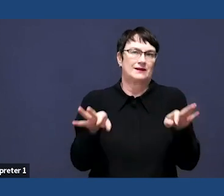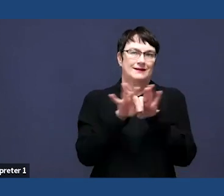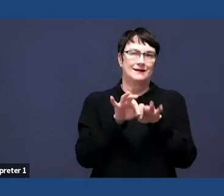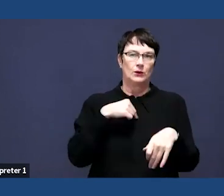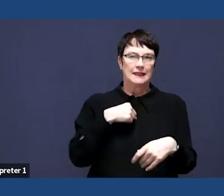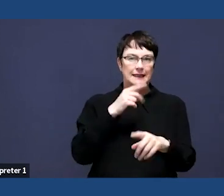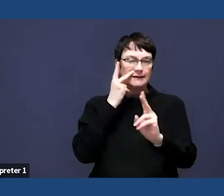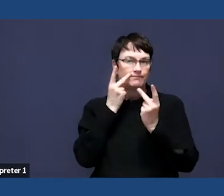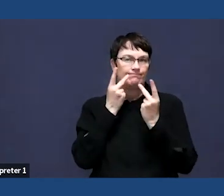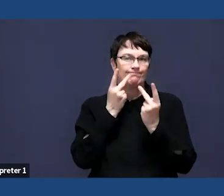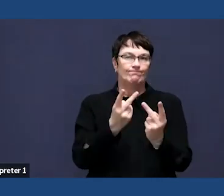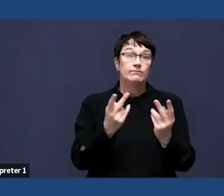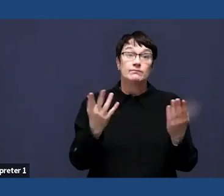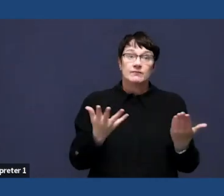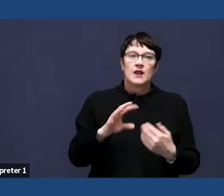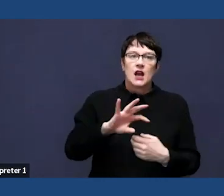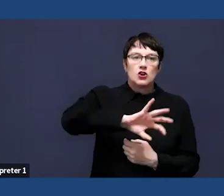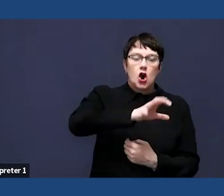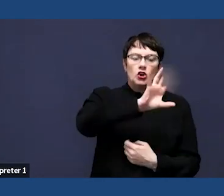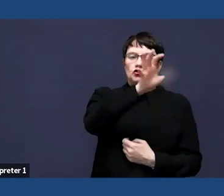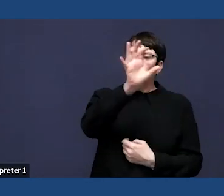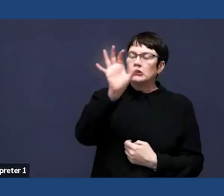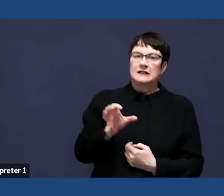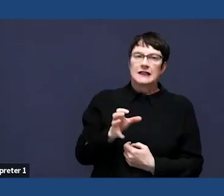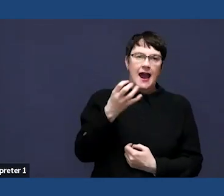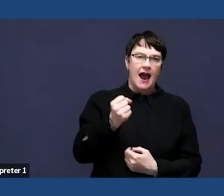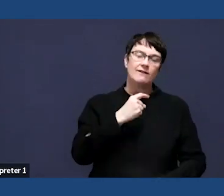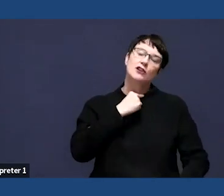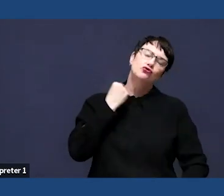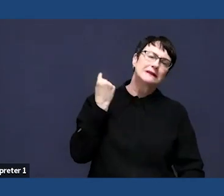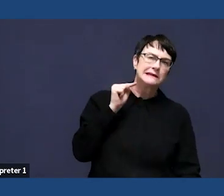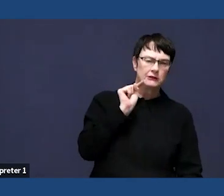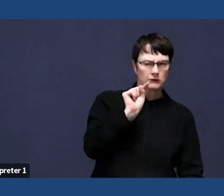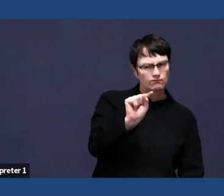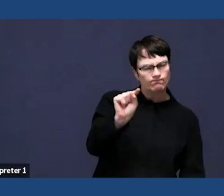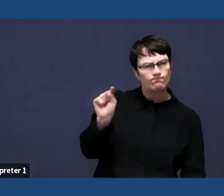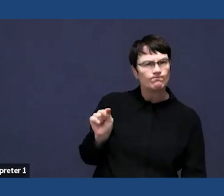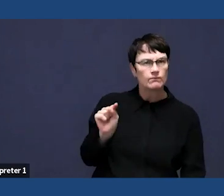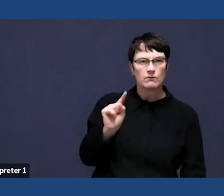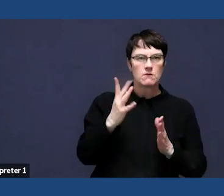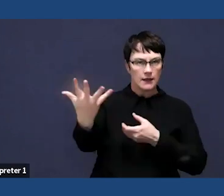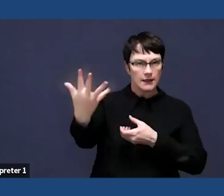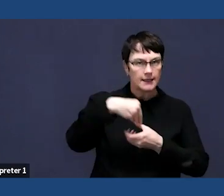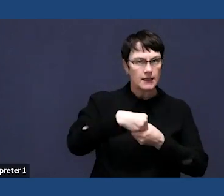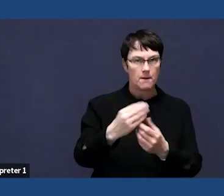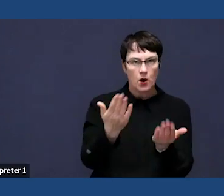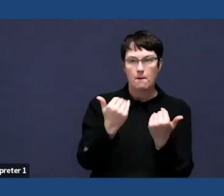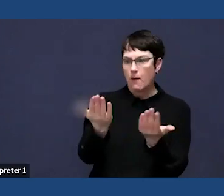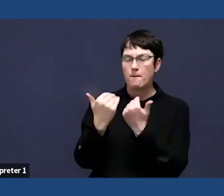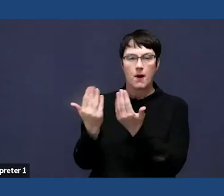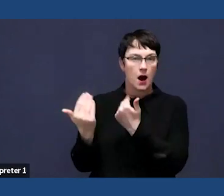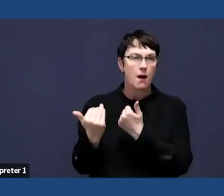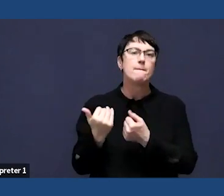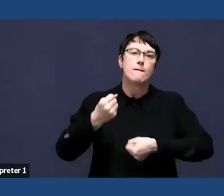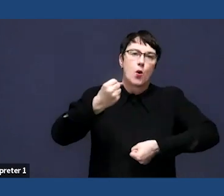For the private sector investments to complete rules, motivation to invest in States' parties to the treaty.